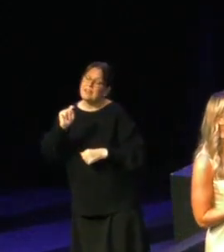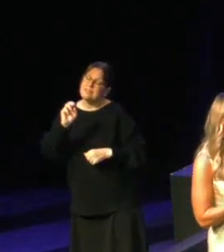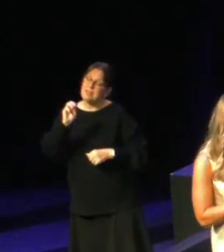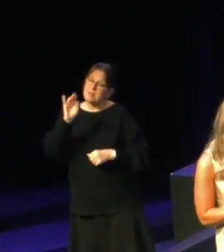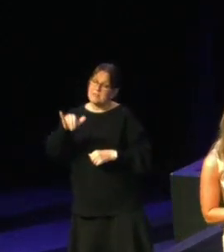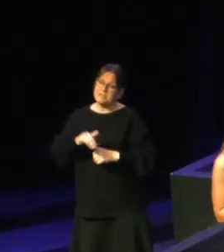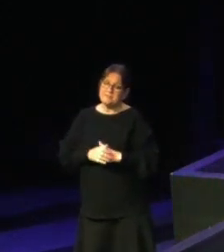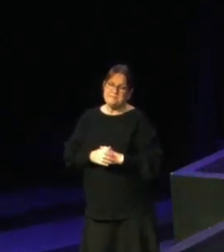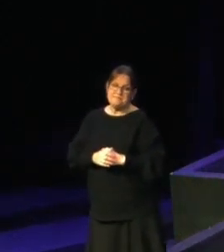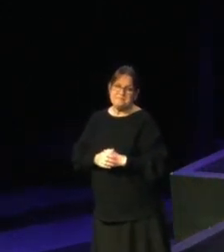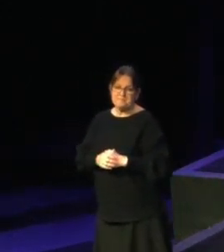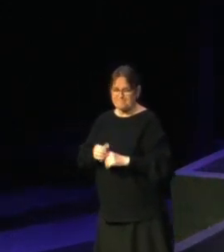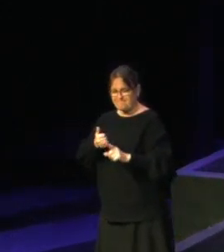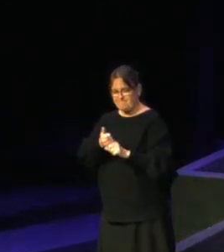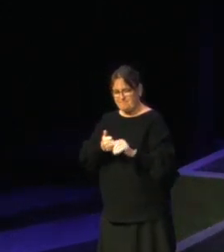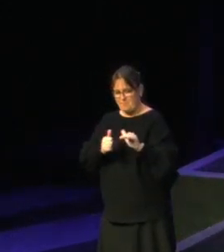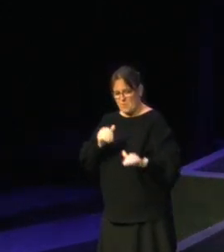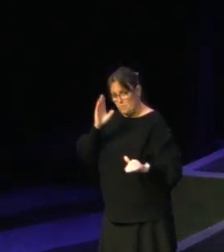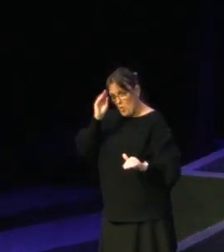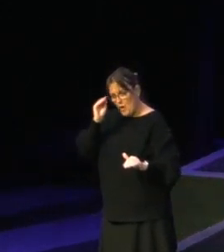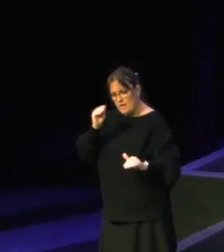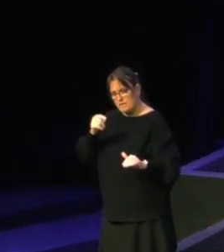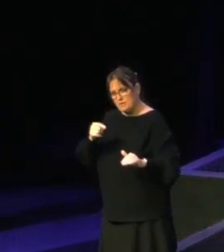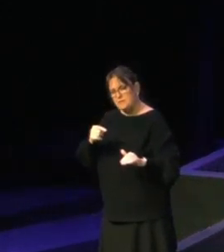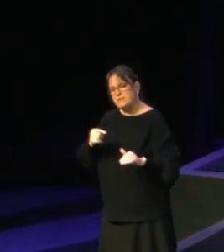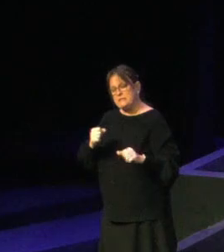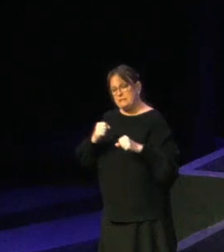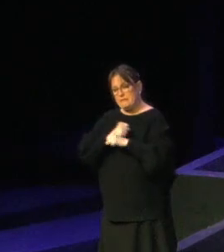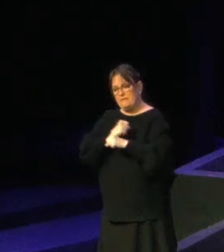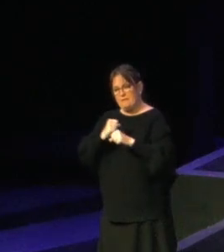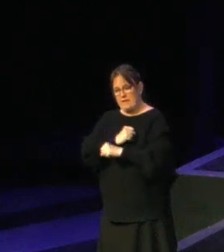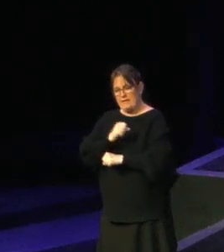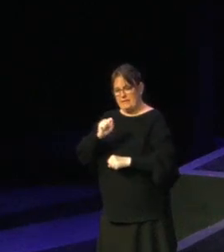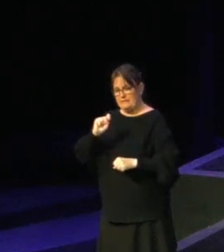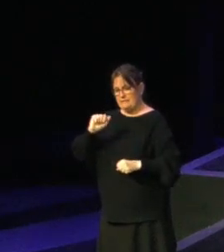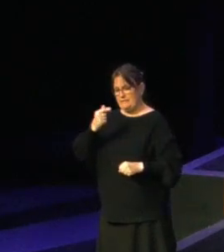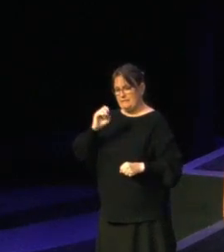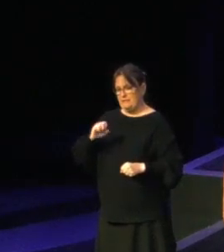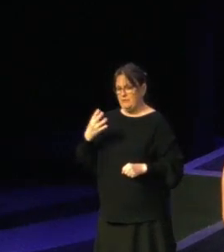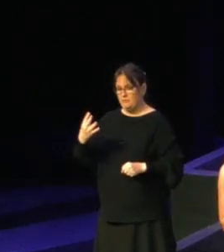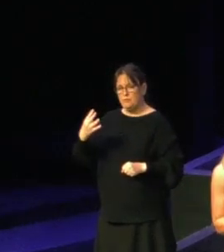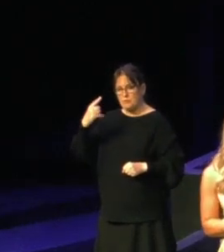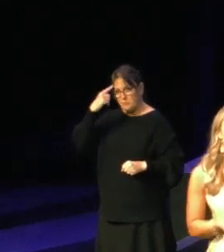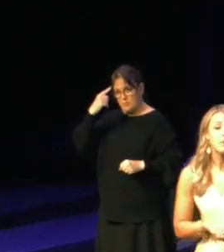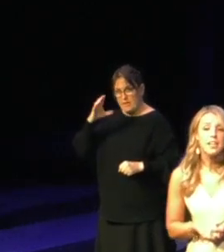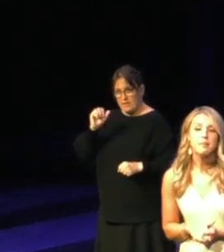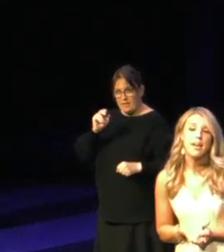the little boy who was fighting his battle with stage four brain cancer down the hallway. Tommy